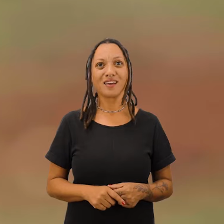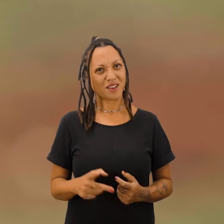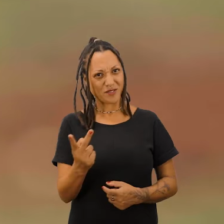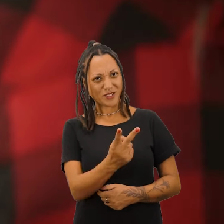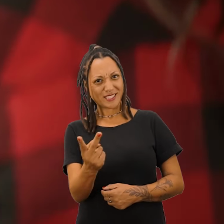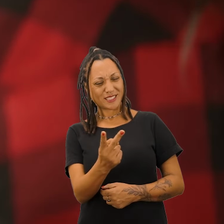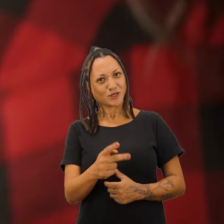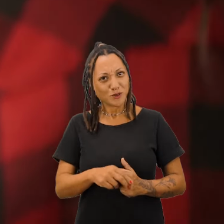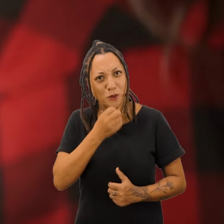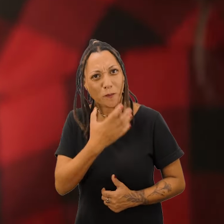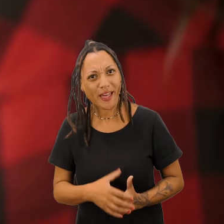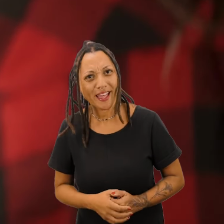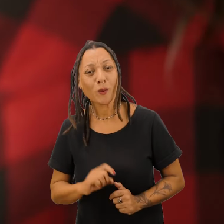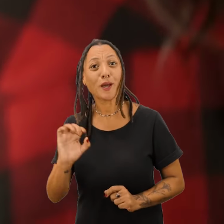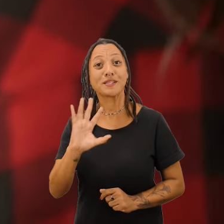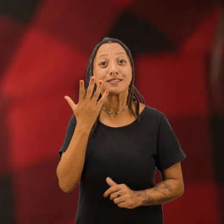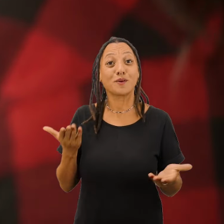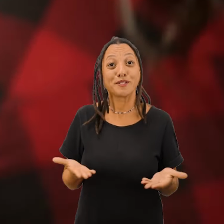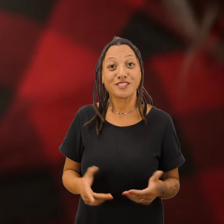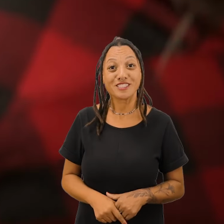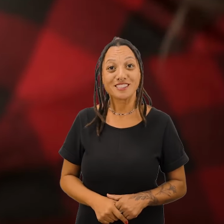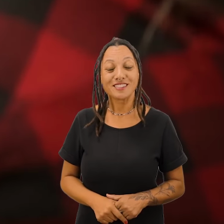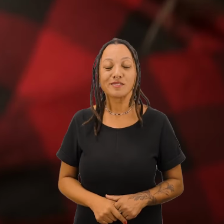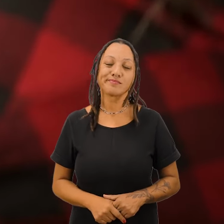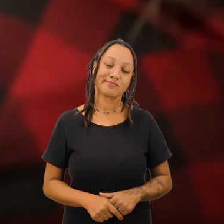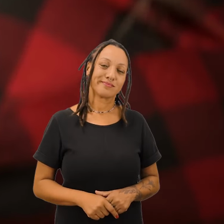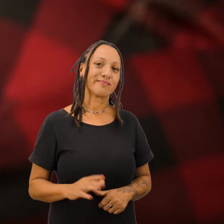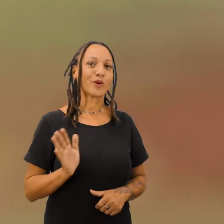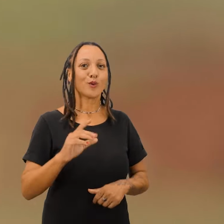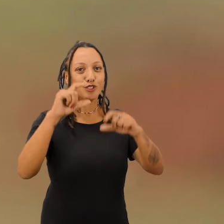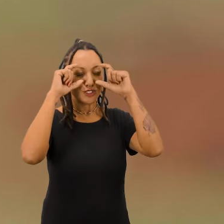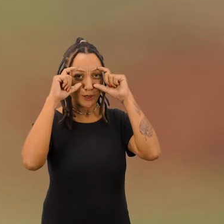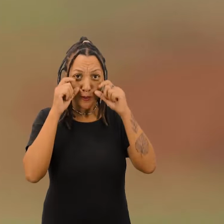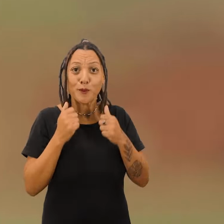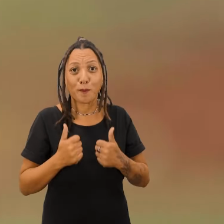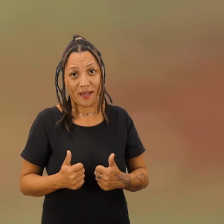love... Hi! What's up, guys? What's up today, huh?